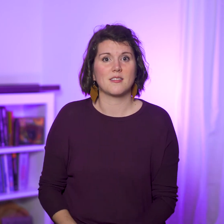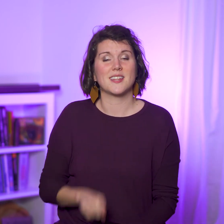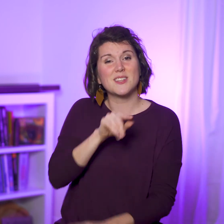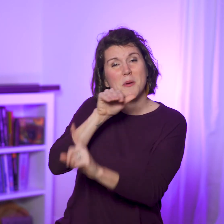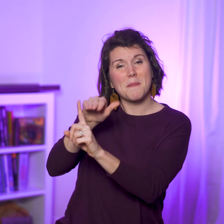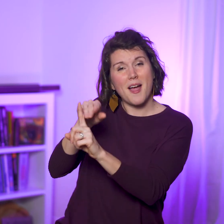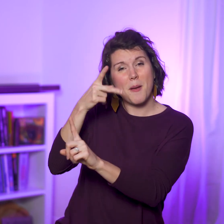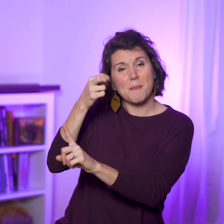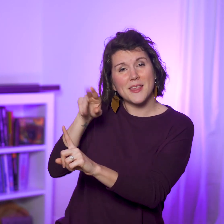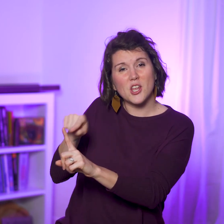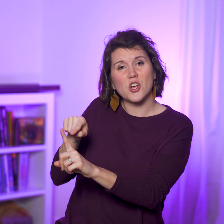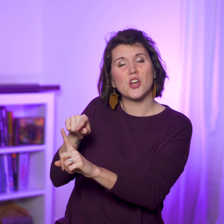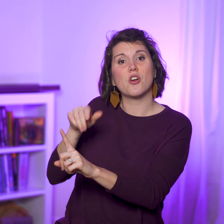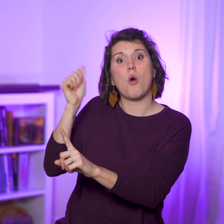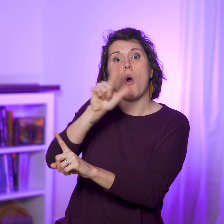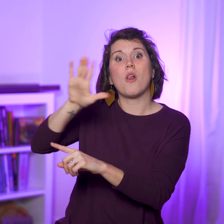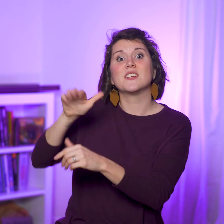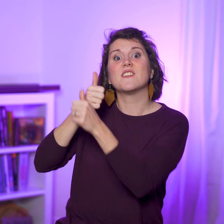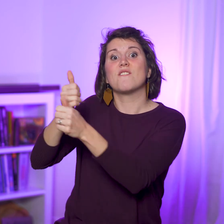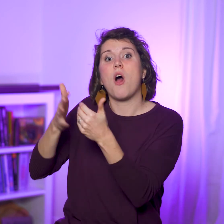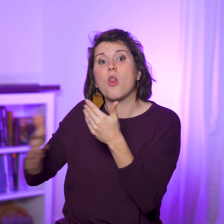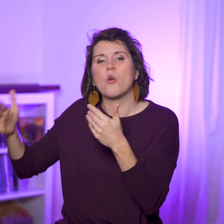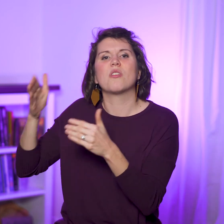He reminds Peter, just like He reminds all His followers